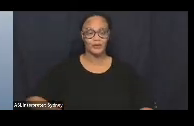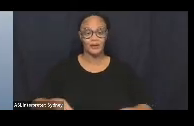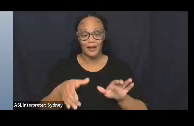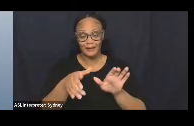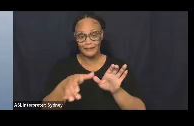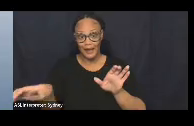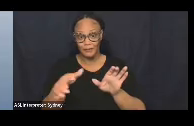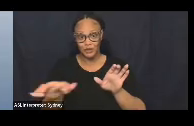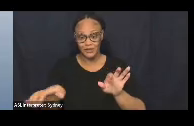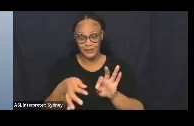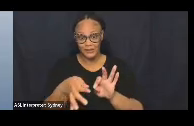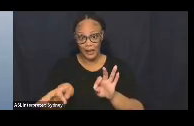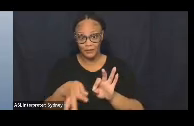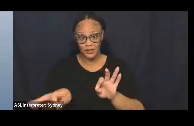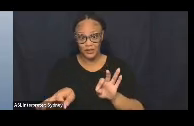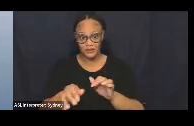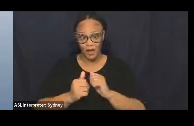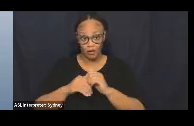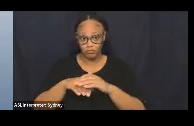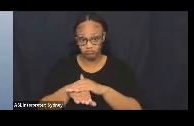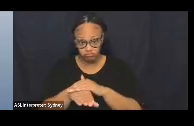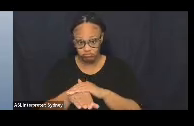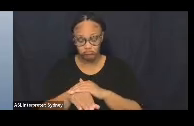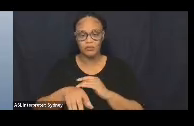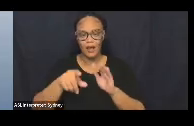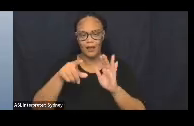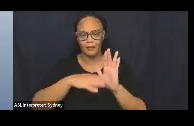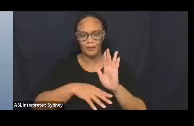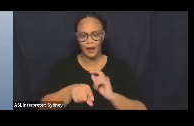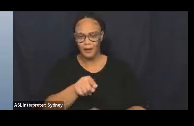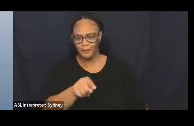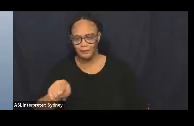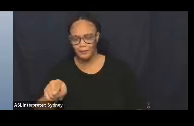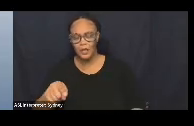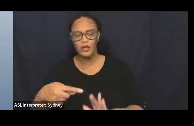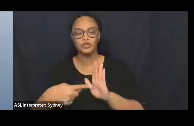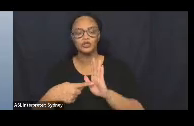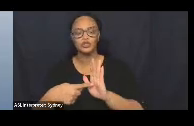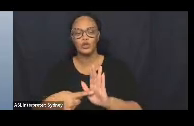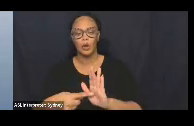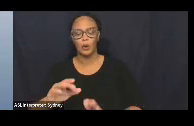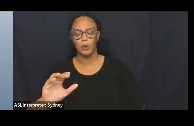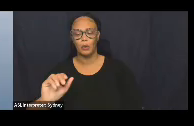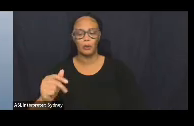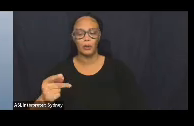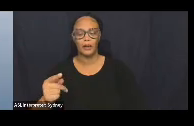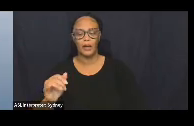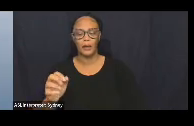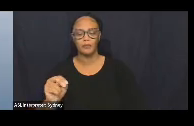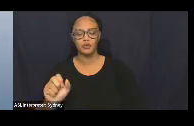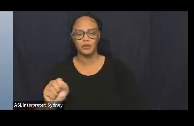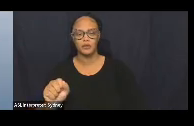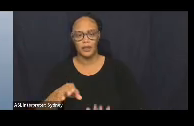can be accessed by finding the show captions icon at the bottom of the Zoom menu and selecting the